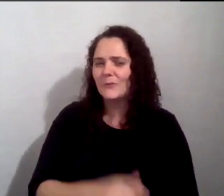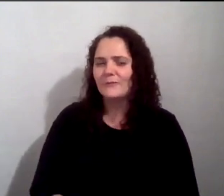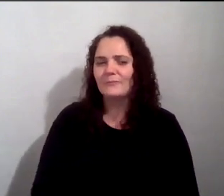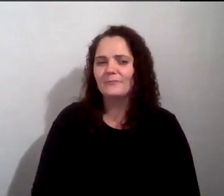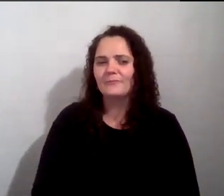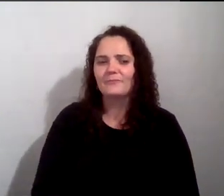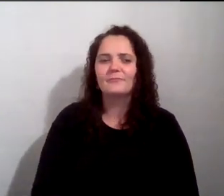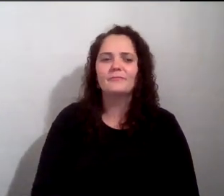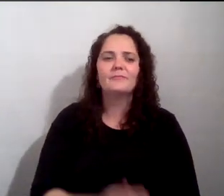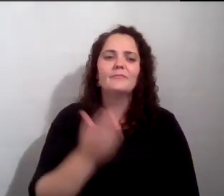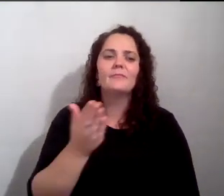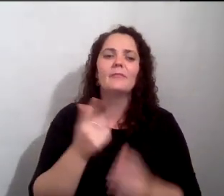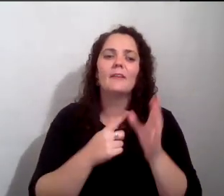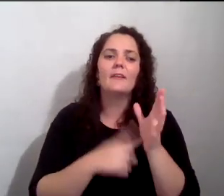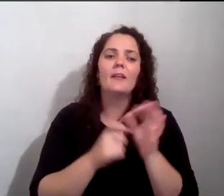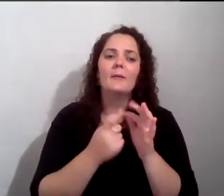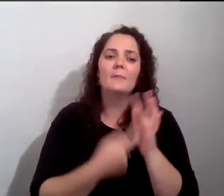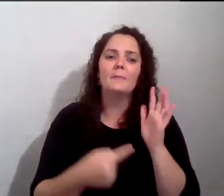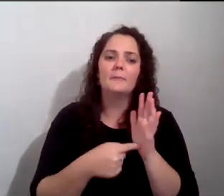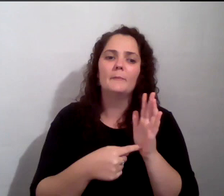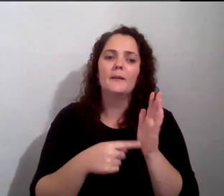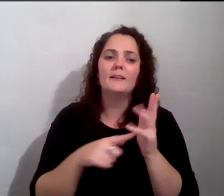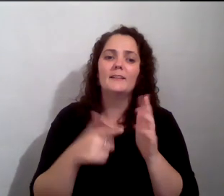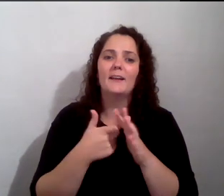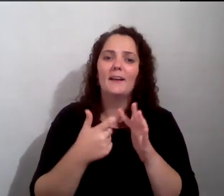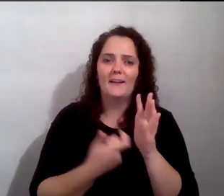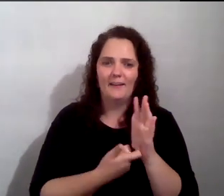painted ’43. But decided to depict this kind of sense of